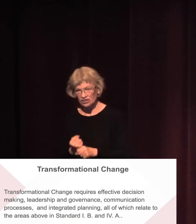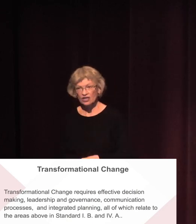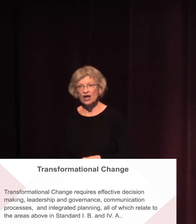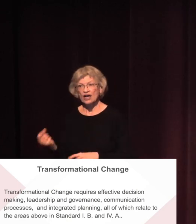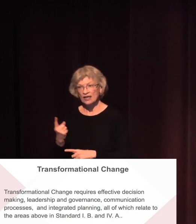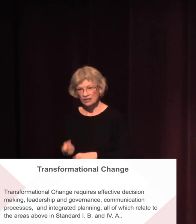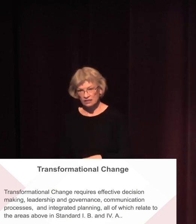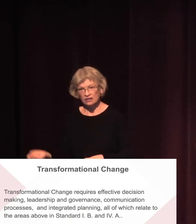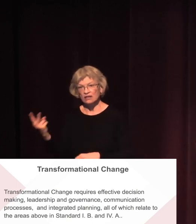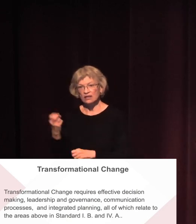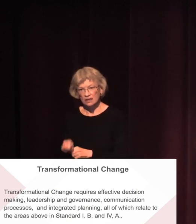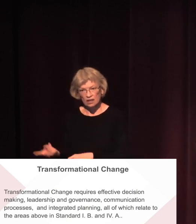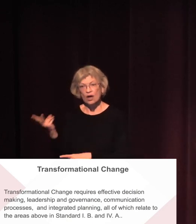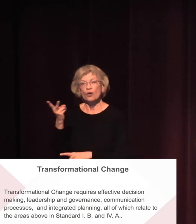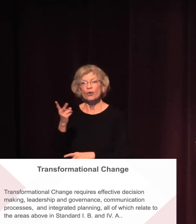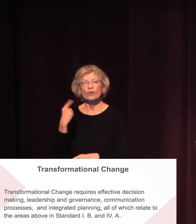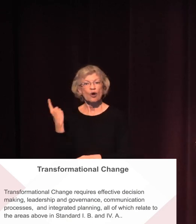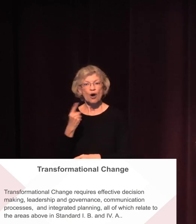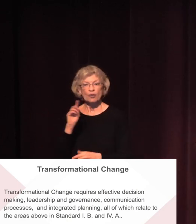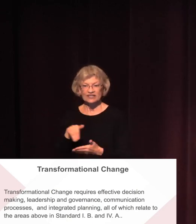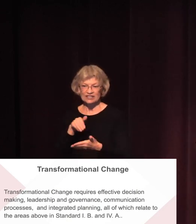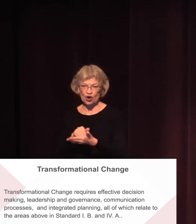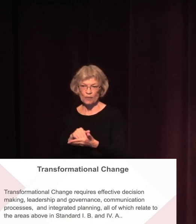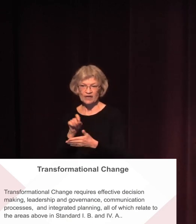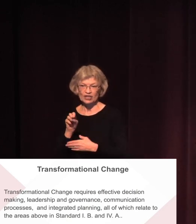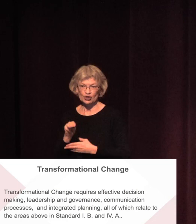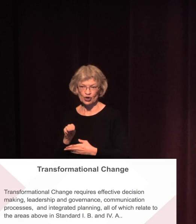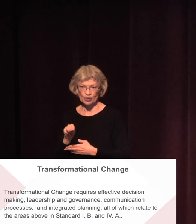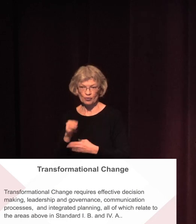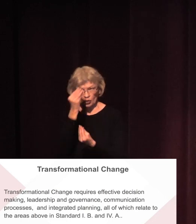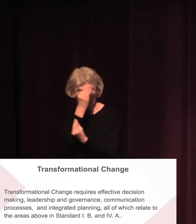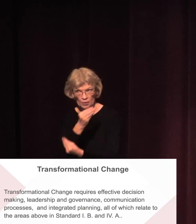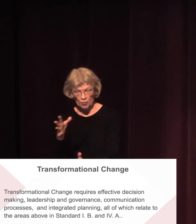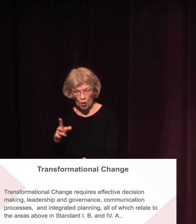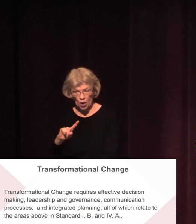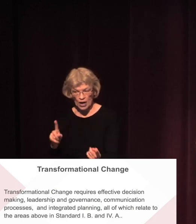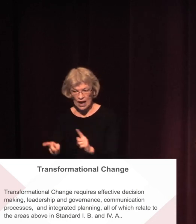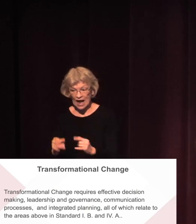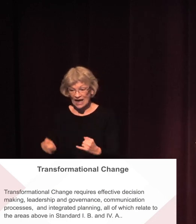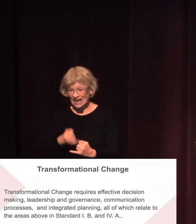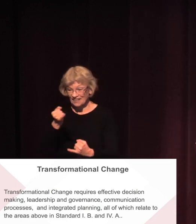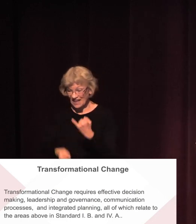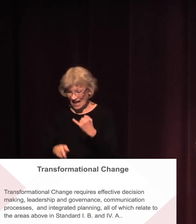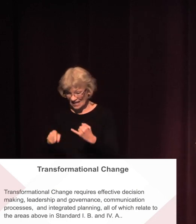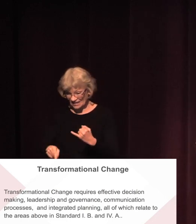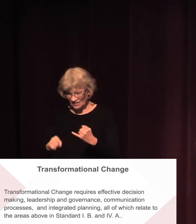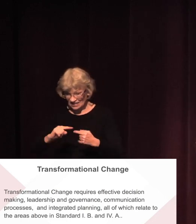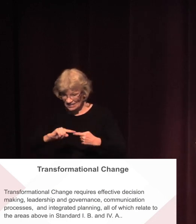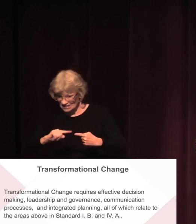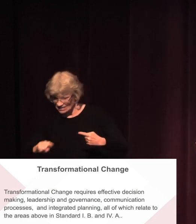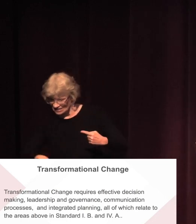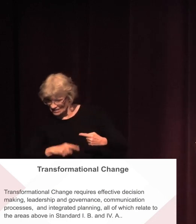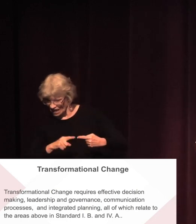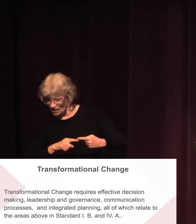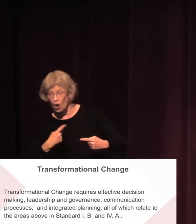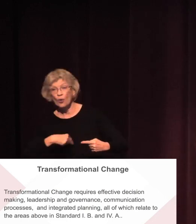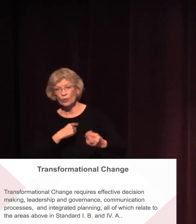these changes and in accreditation, and improve a plan will help us work this year, next years, the following years, we will update in our midterm report and at the end of